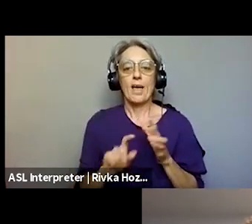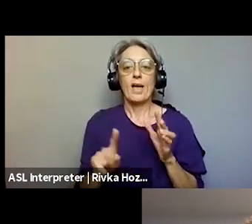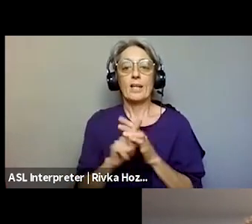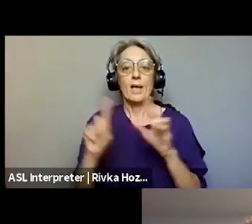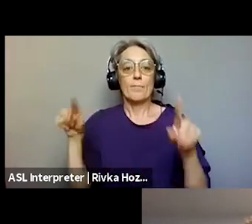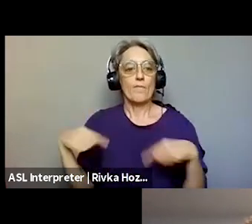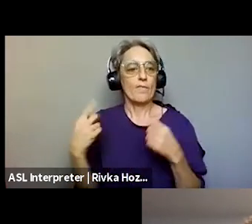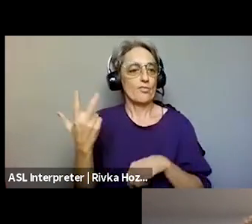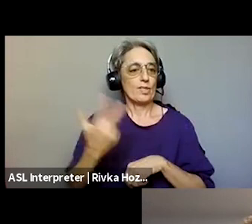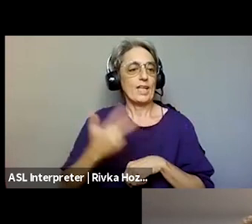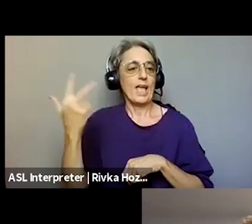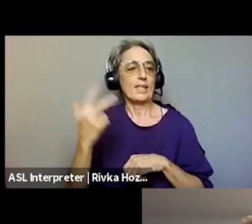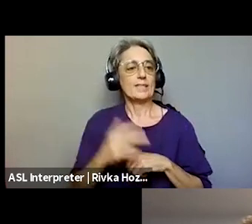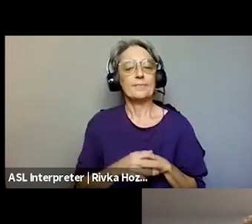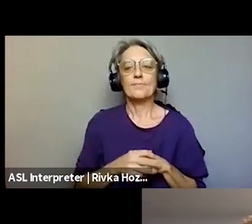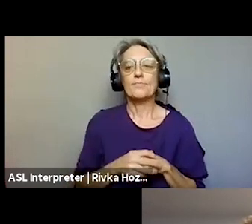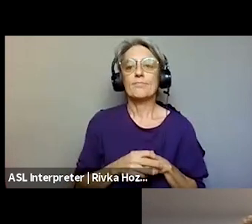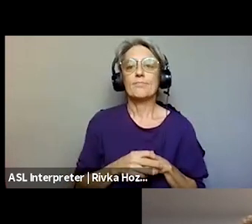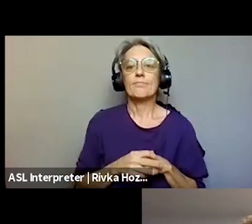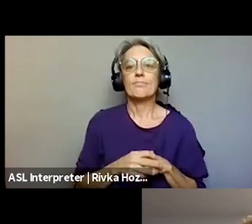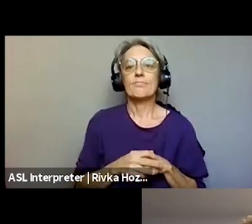three days that are known to be particularly strong.